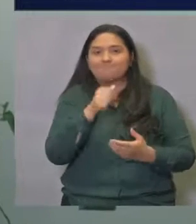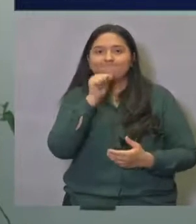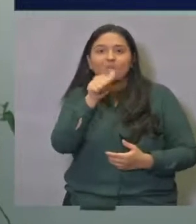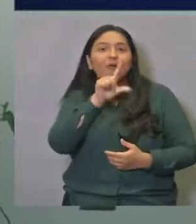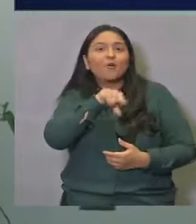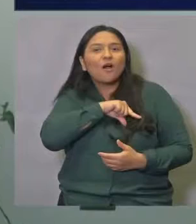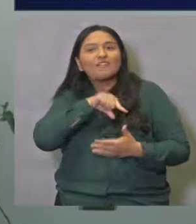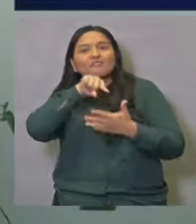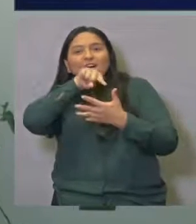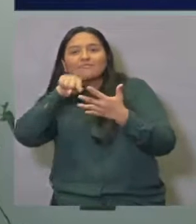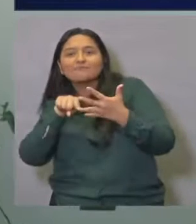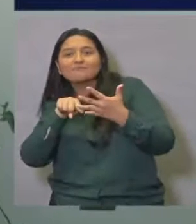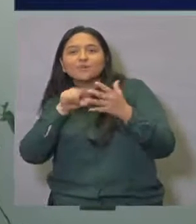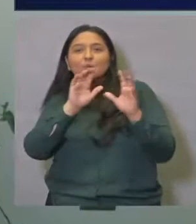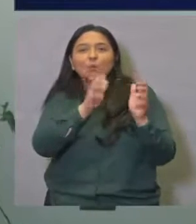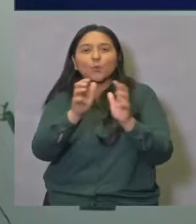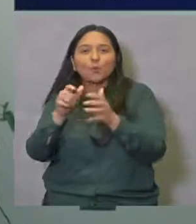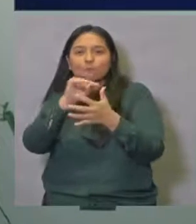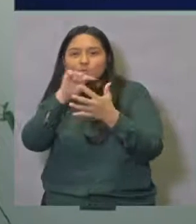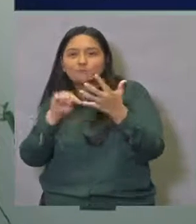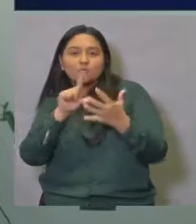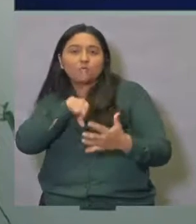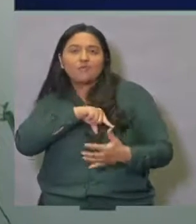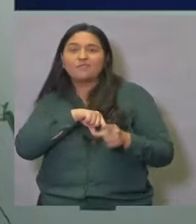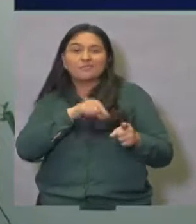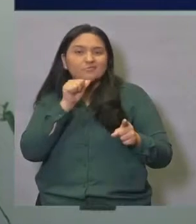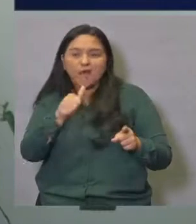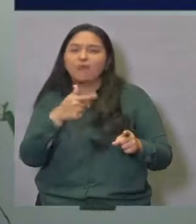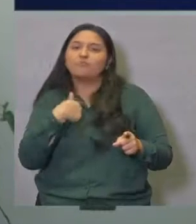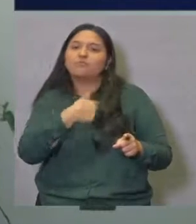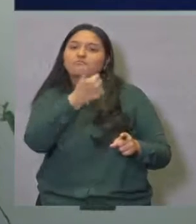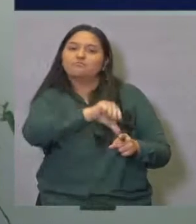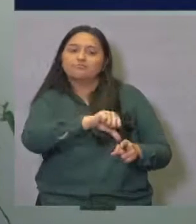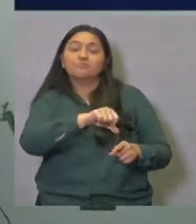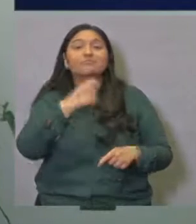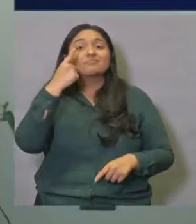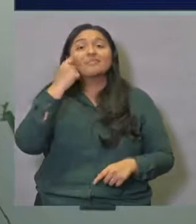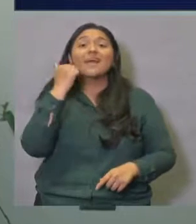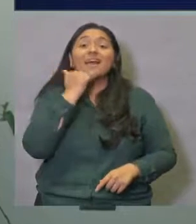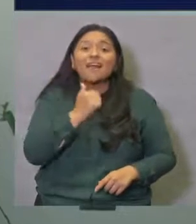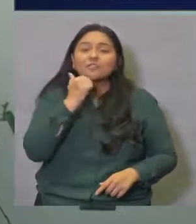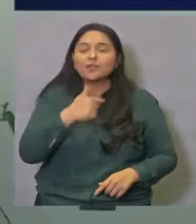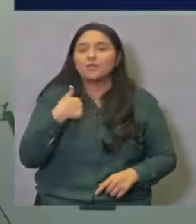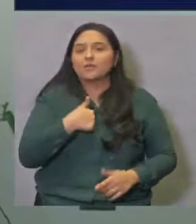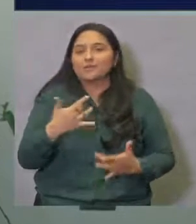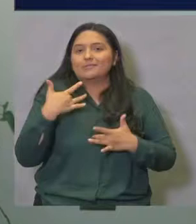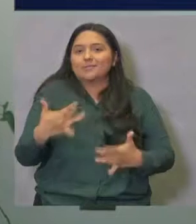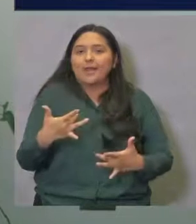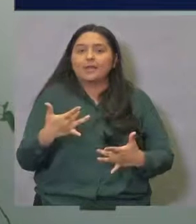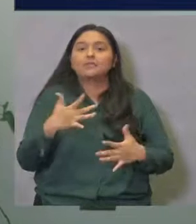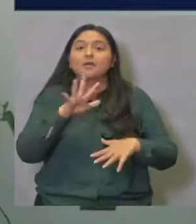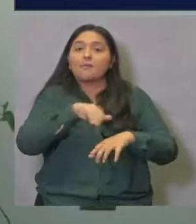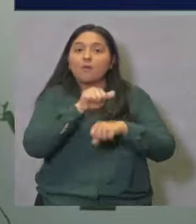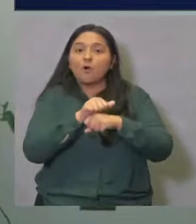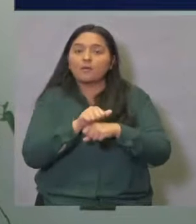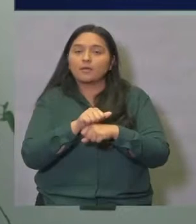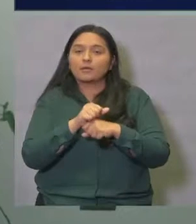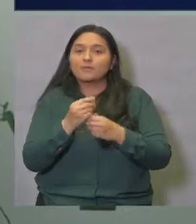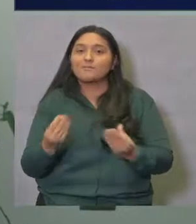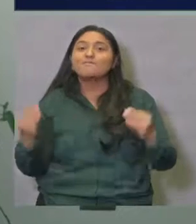OR, IN FACT, THEY ARE NOT IN ANY